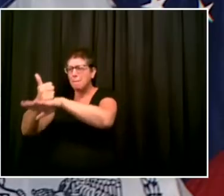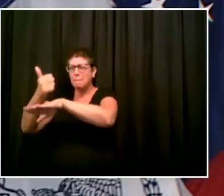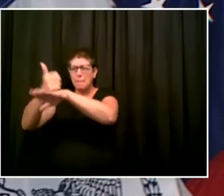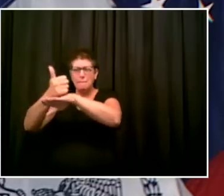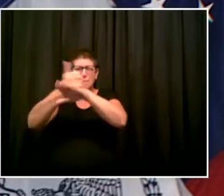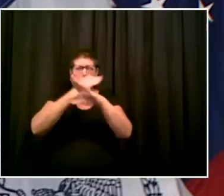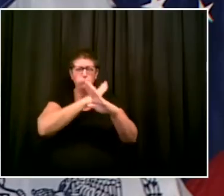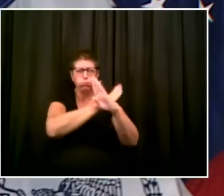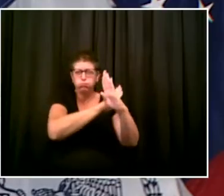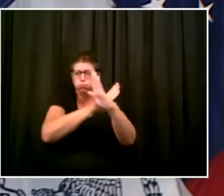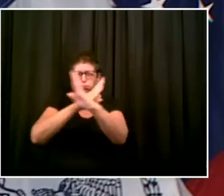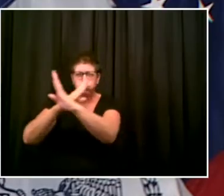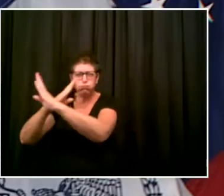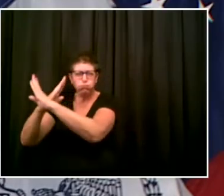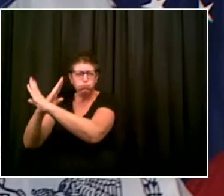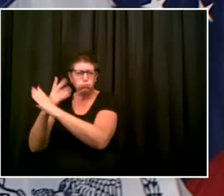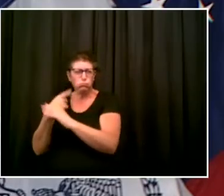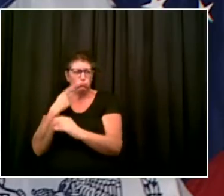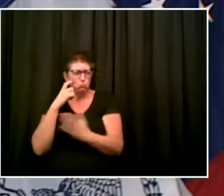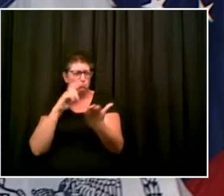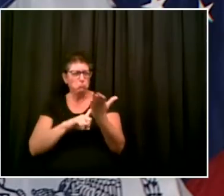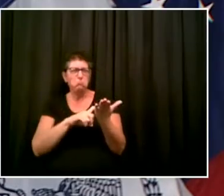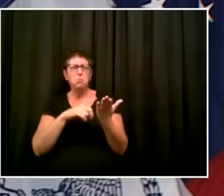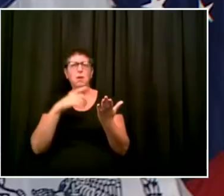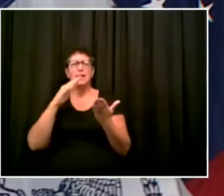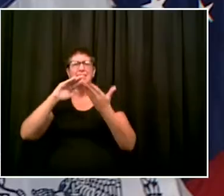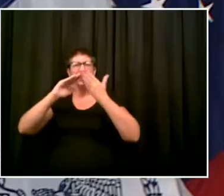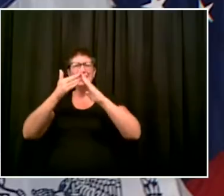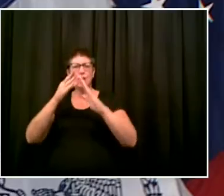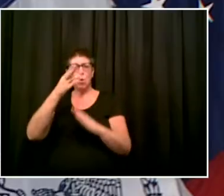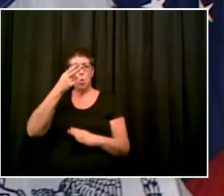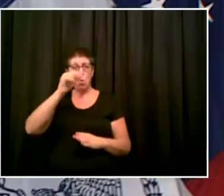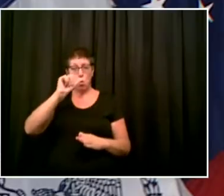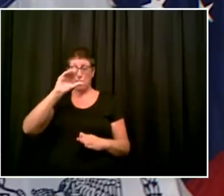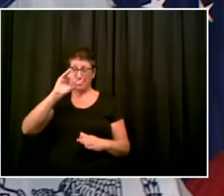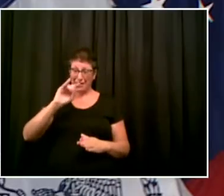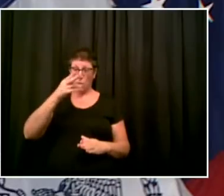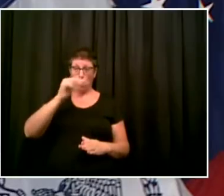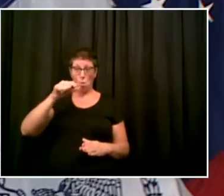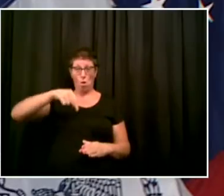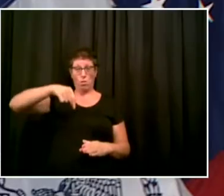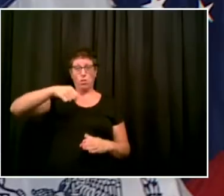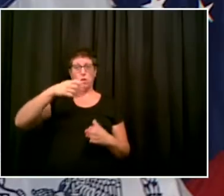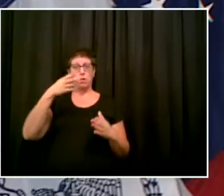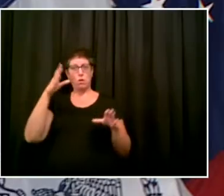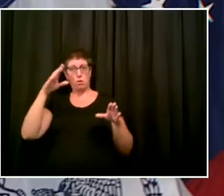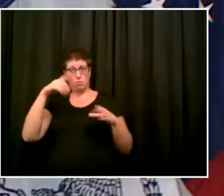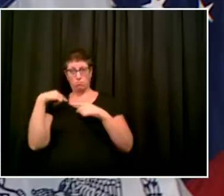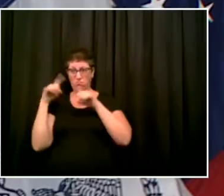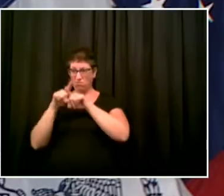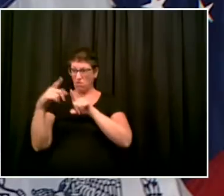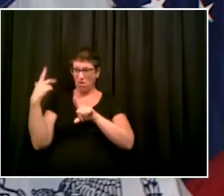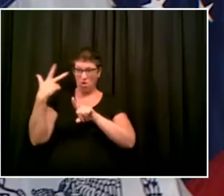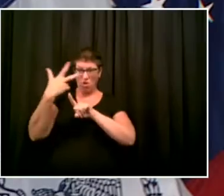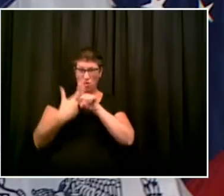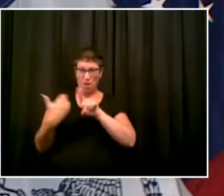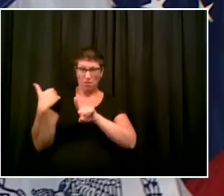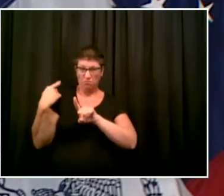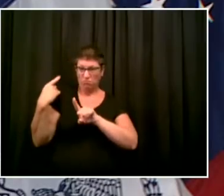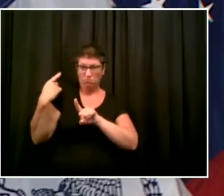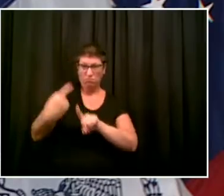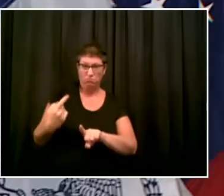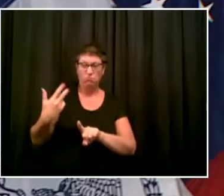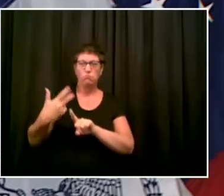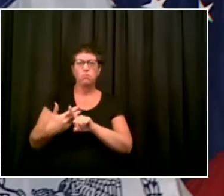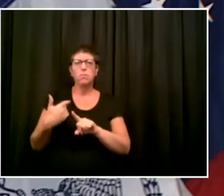BLOCKING OFF THE